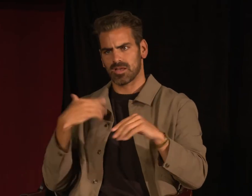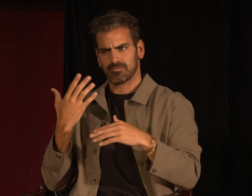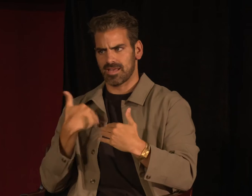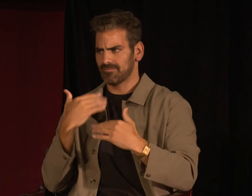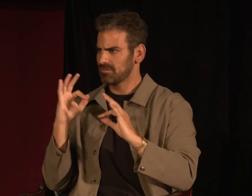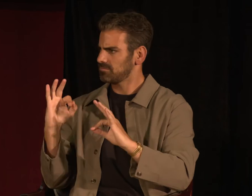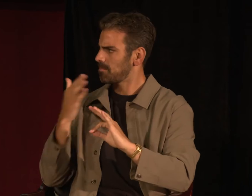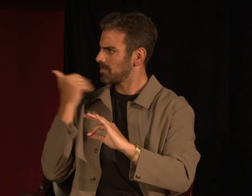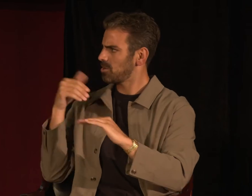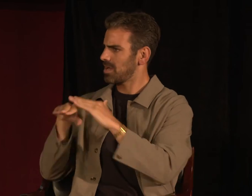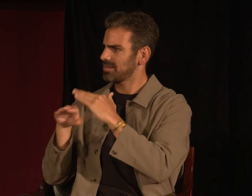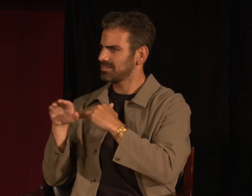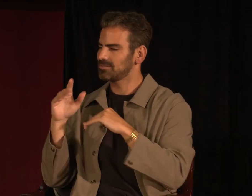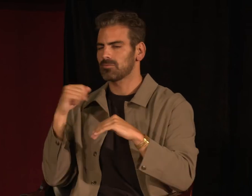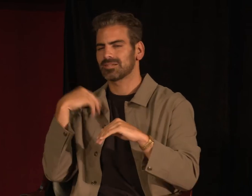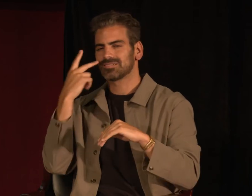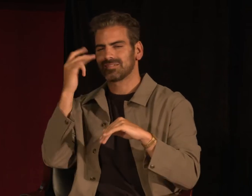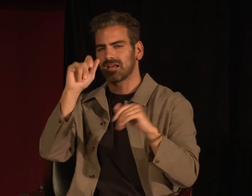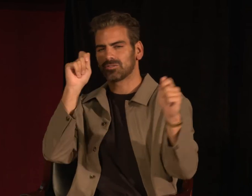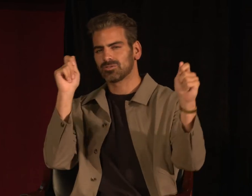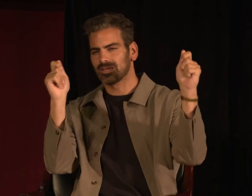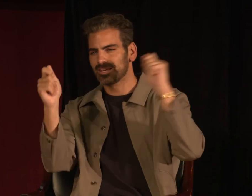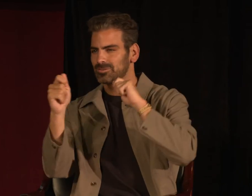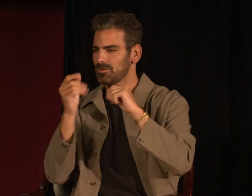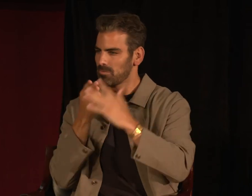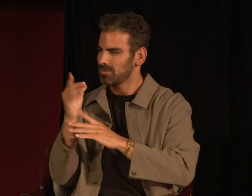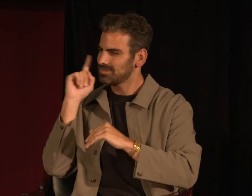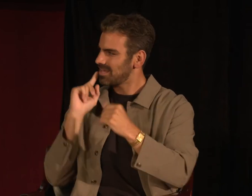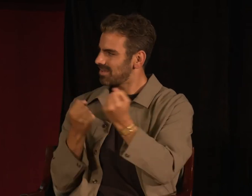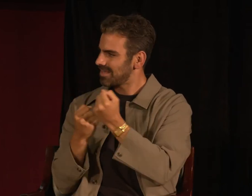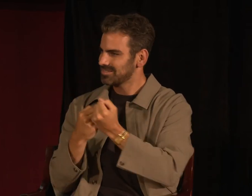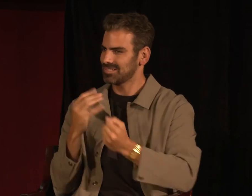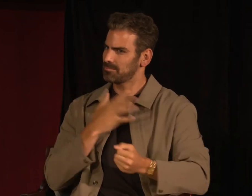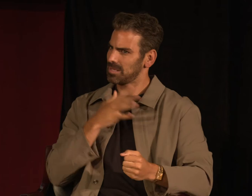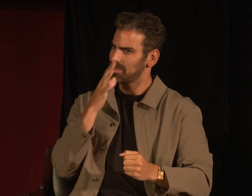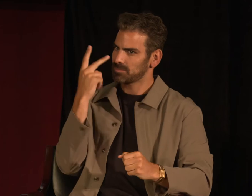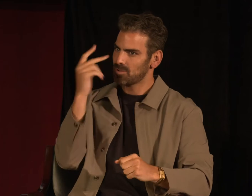So I was able to look up at these incredible journeys and see how access and how education had shifted,